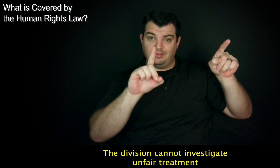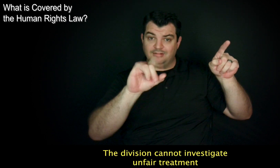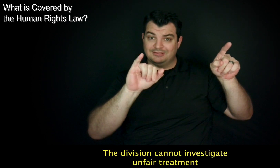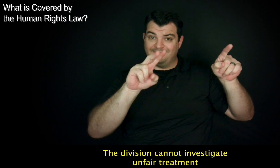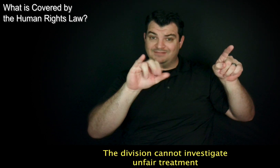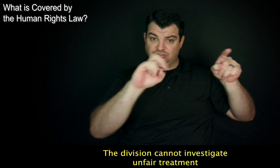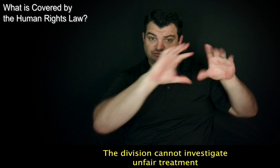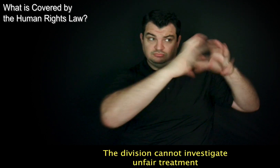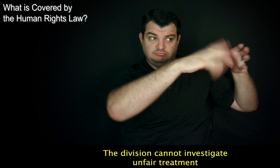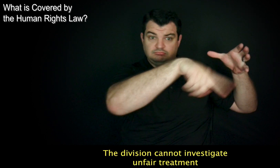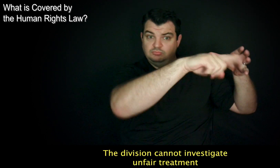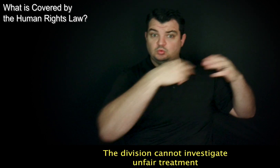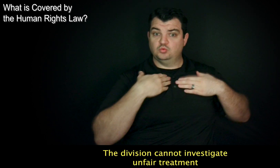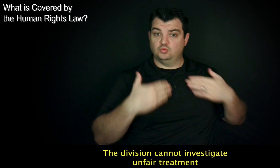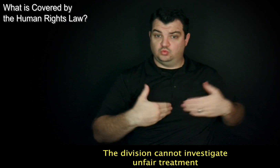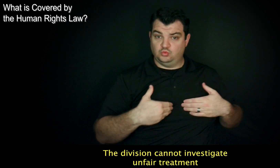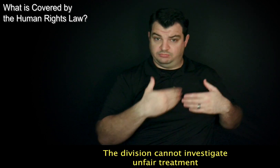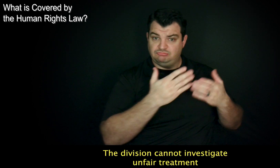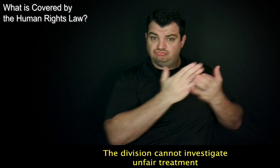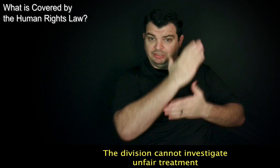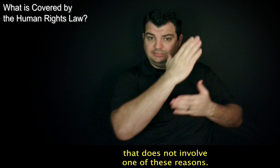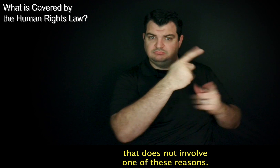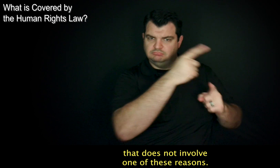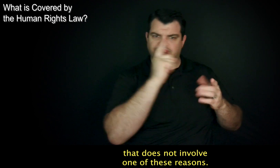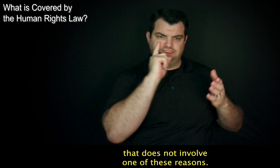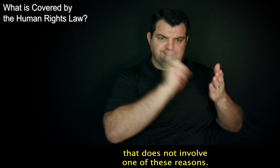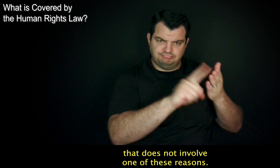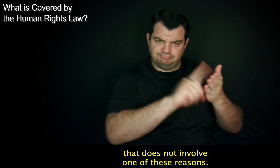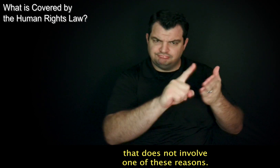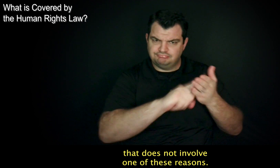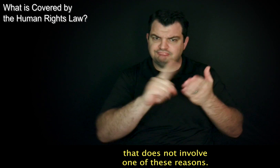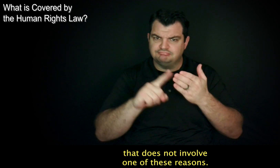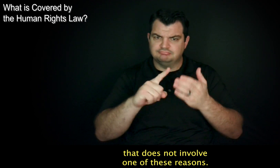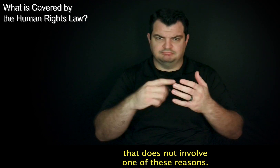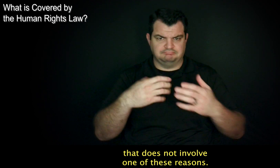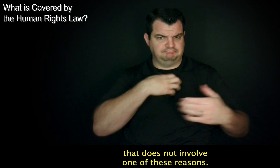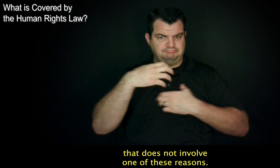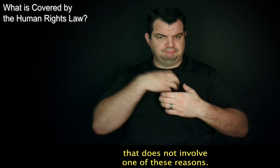The division cannot investigate unfair treatment that does not involve one of these reasons.